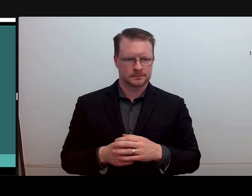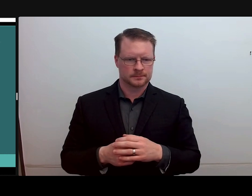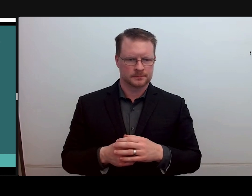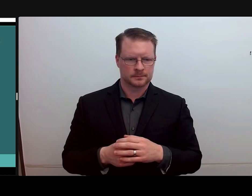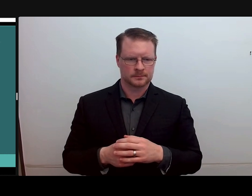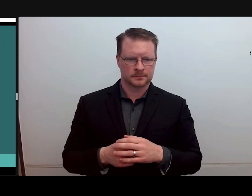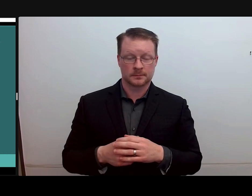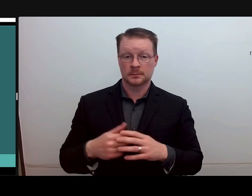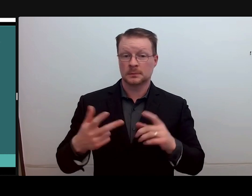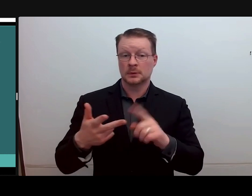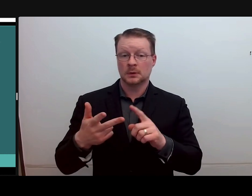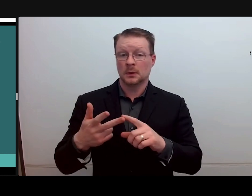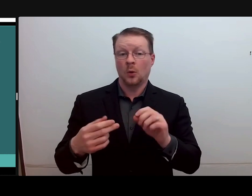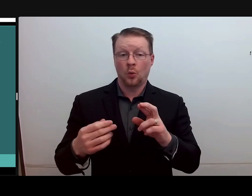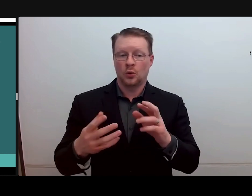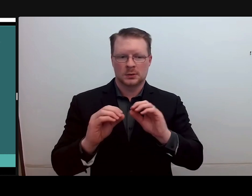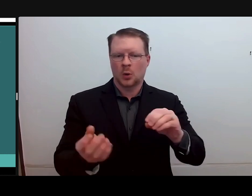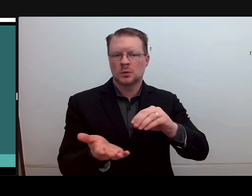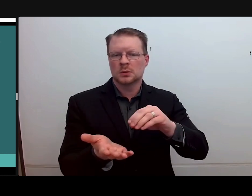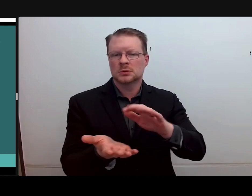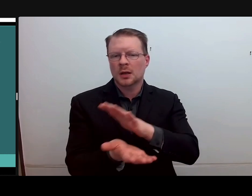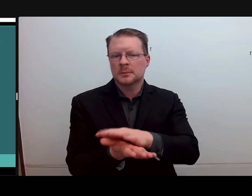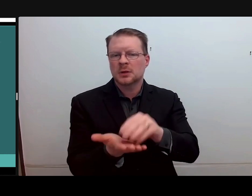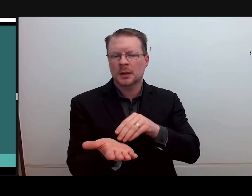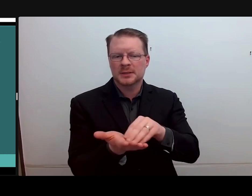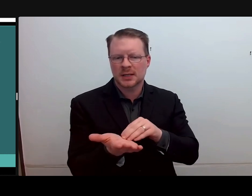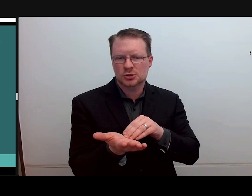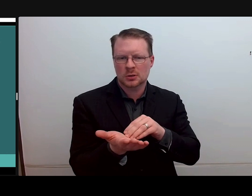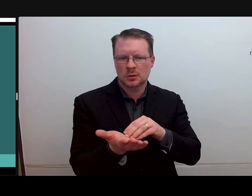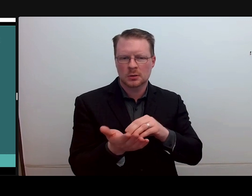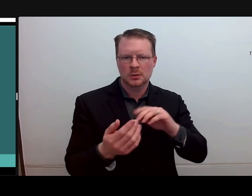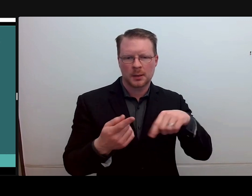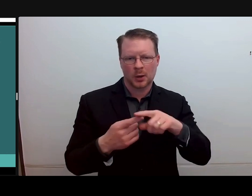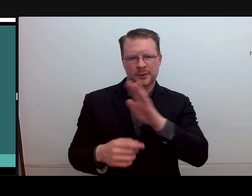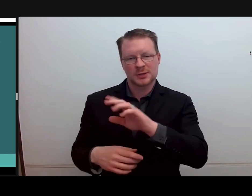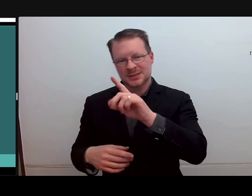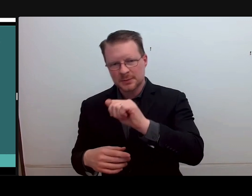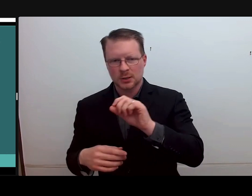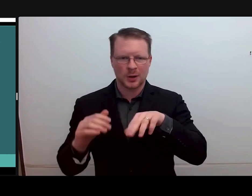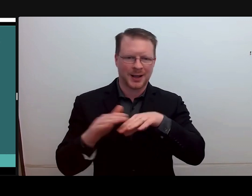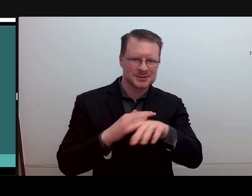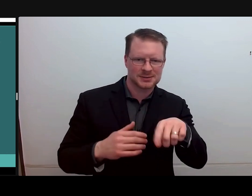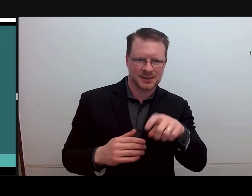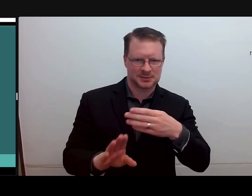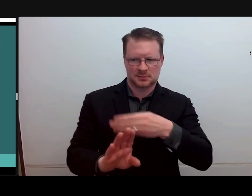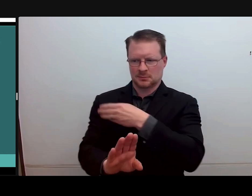was a lack of a clear process for requesting accommodations or there was a lack of documentation of disability access needs.